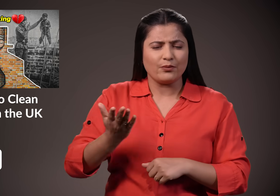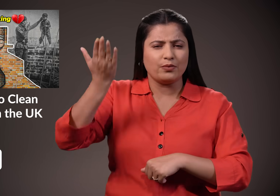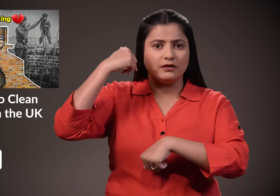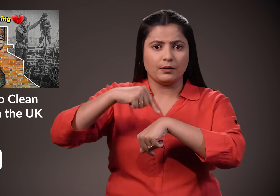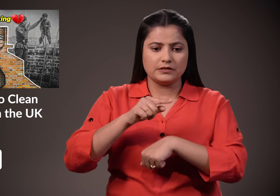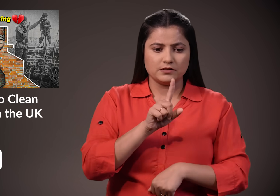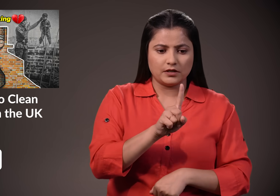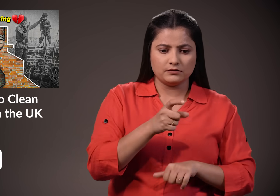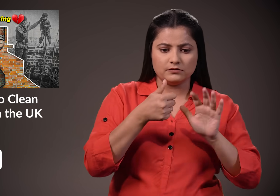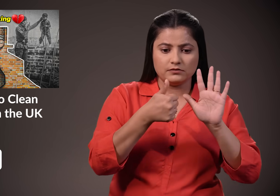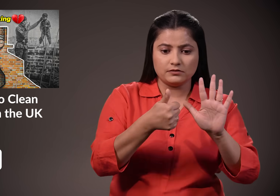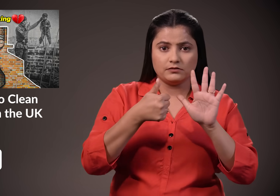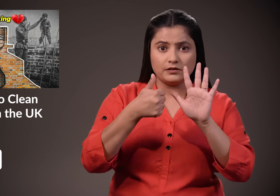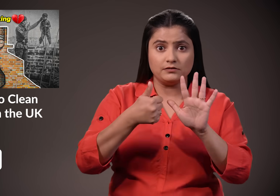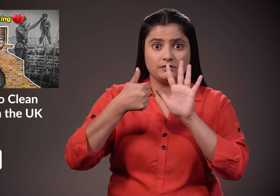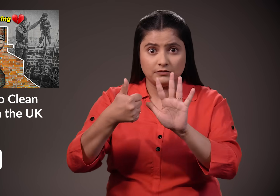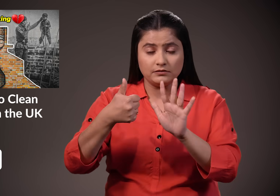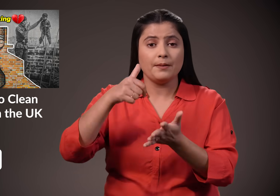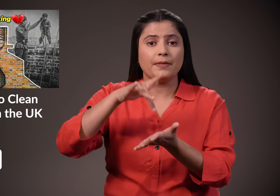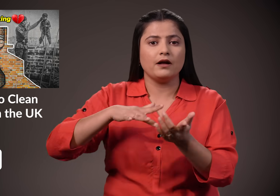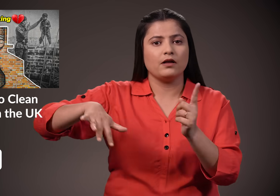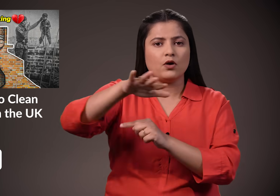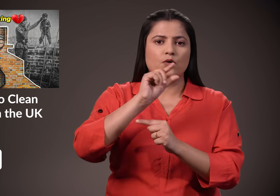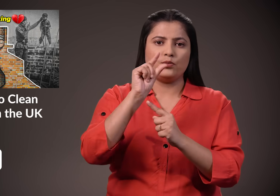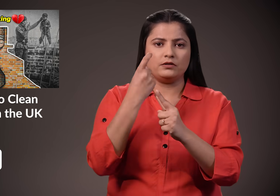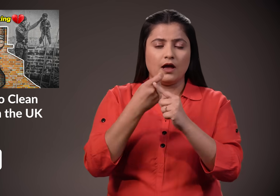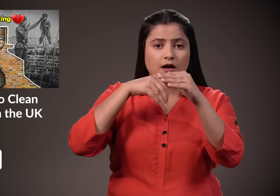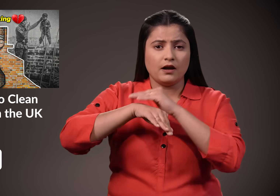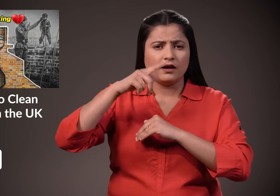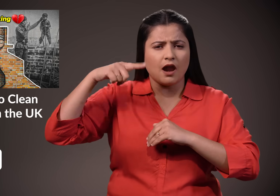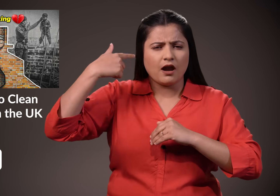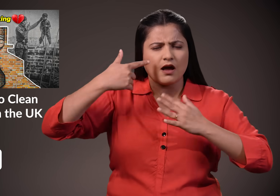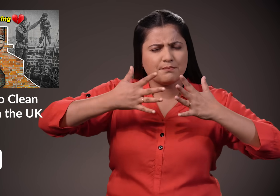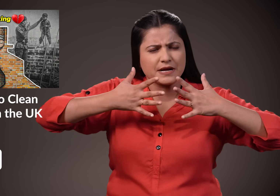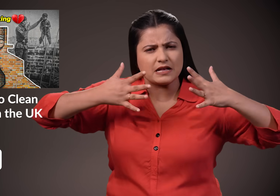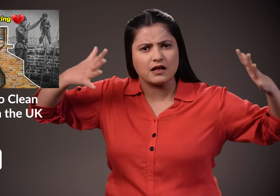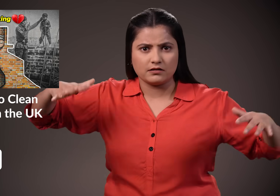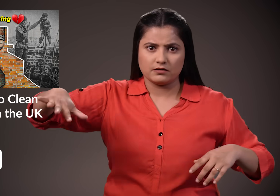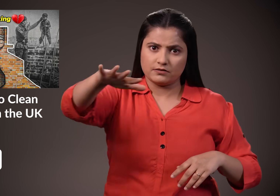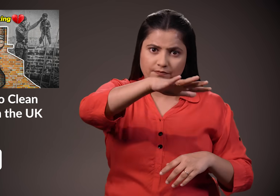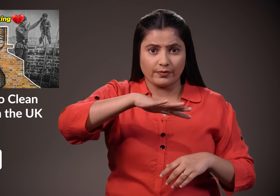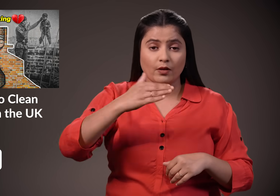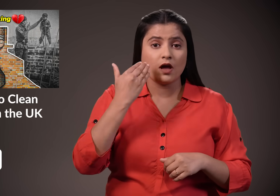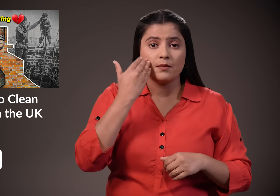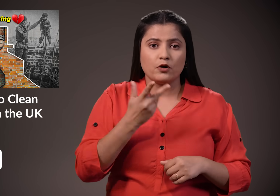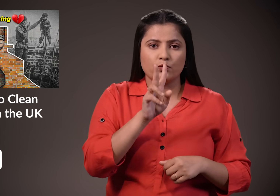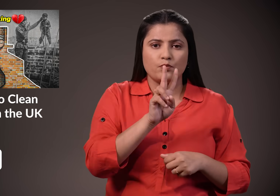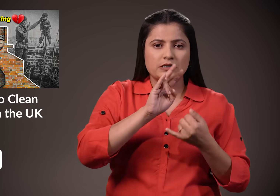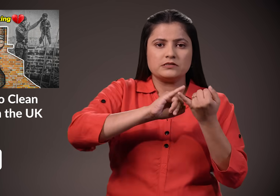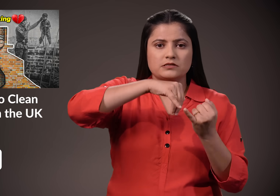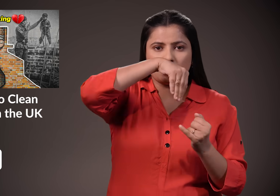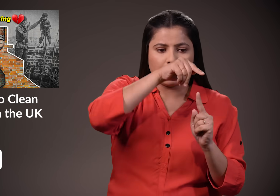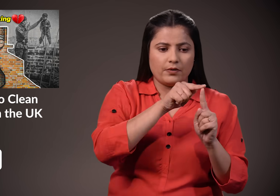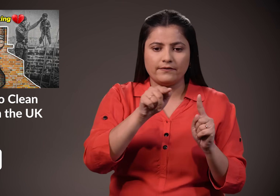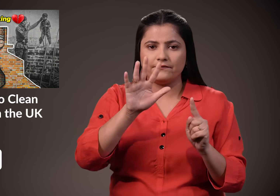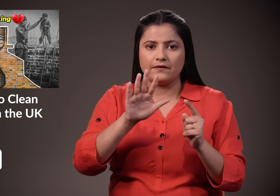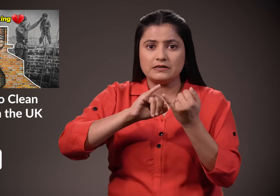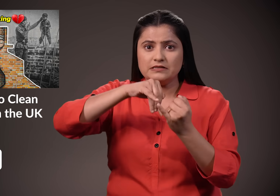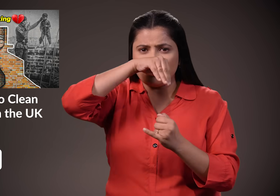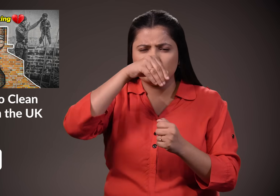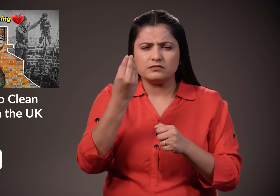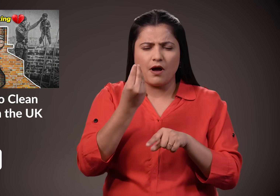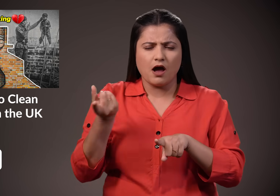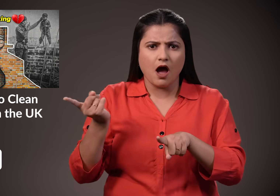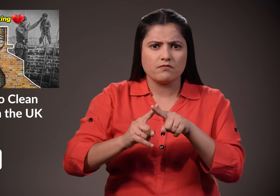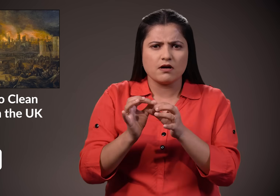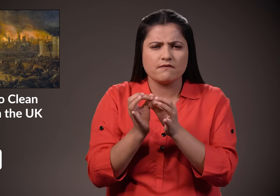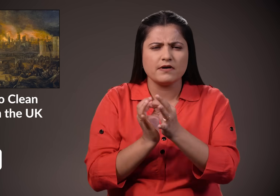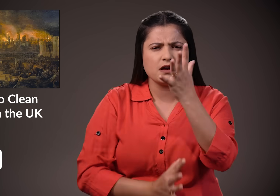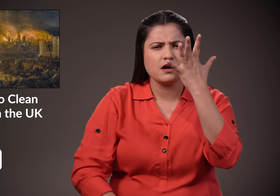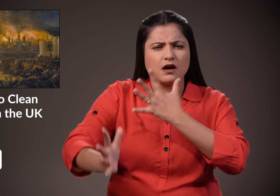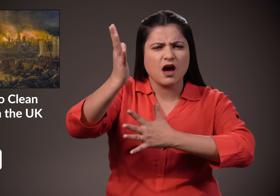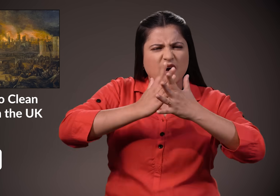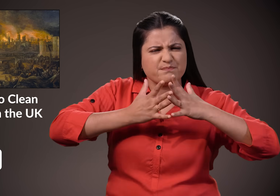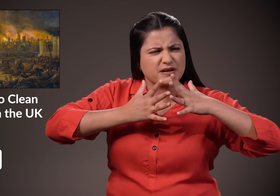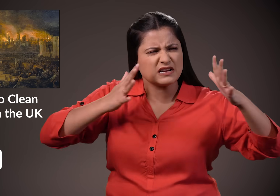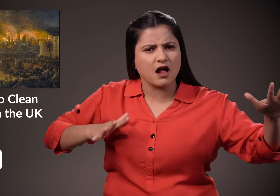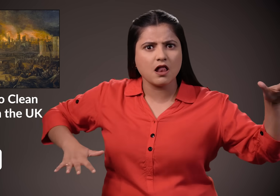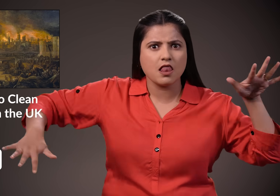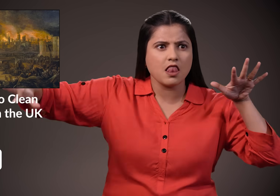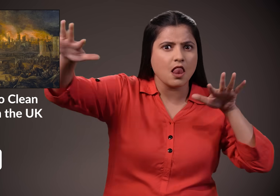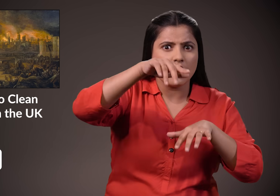The Great Fire of London happened from 2nd September to 5ht September 1666 which gutted the entire city